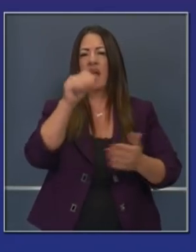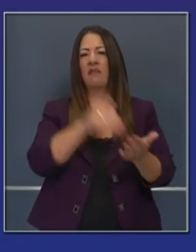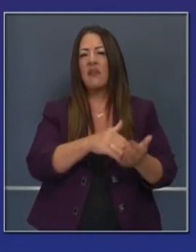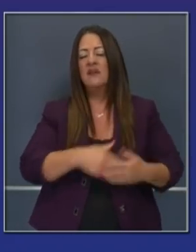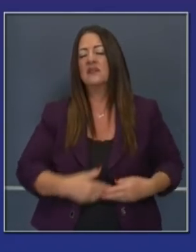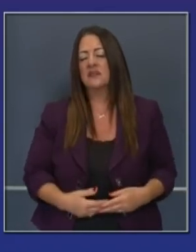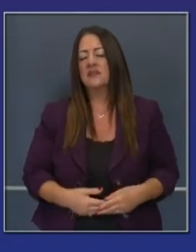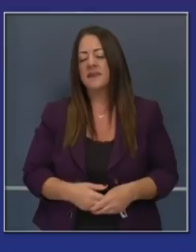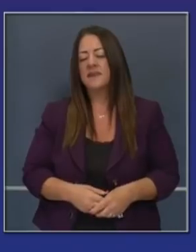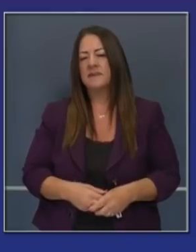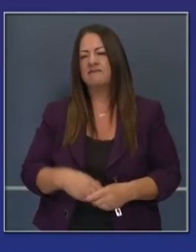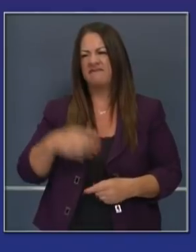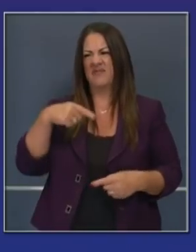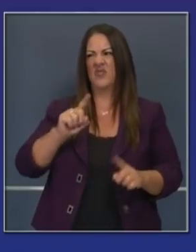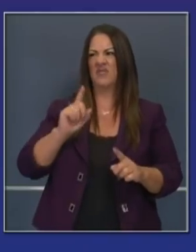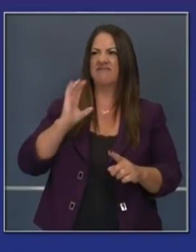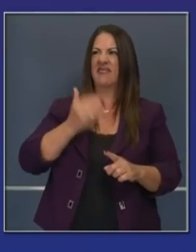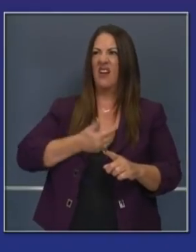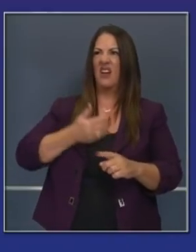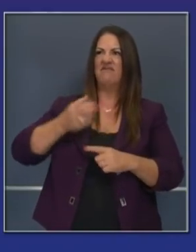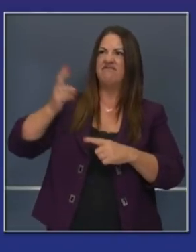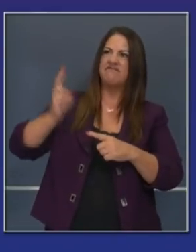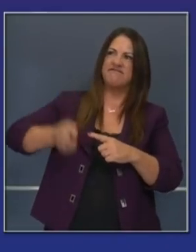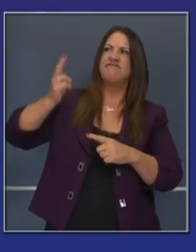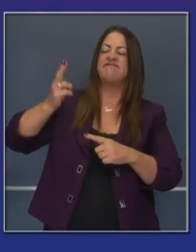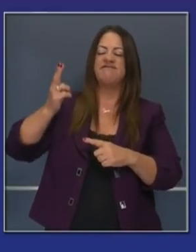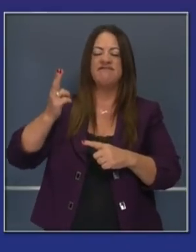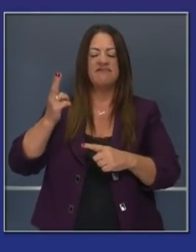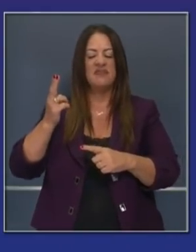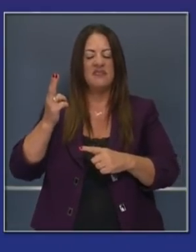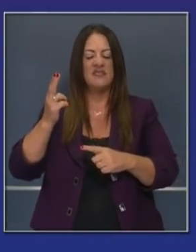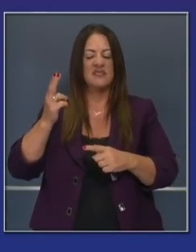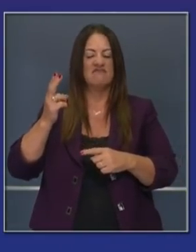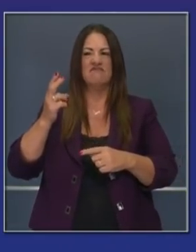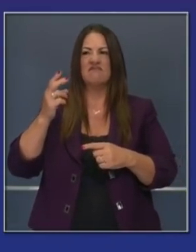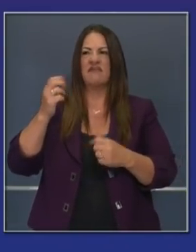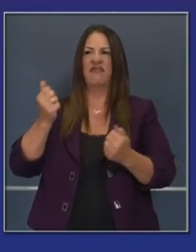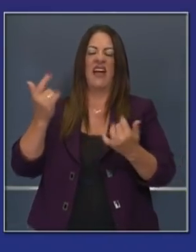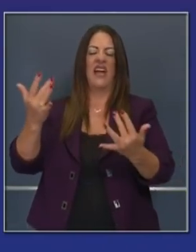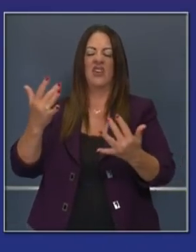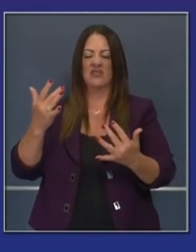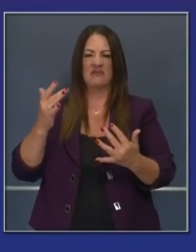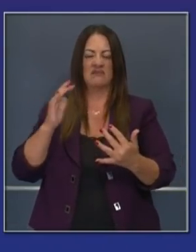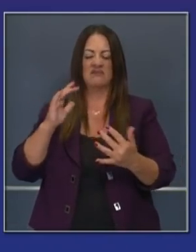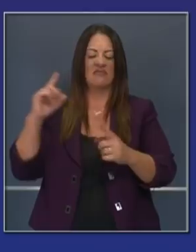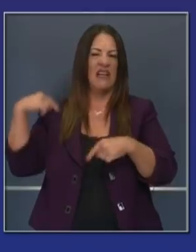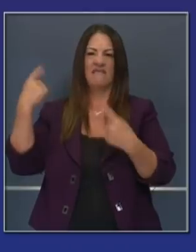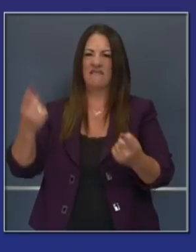MORE HAVE BEEN DAMAGED BUT CLOSE TO 10,000 AS YOU CAN SEE THERE STRUCTURES HAVE BEEN DESTROYED IN THIS HISTORIC